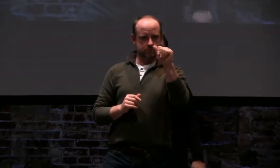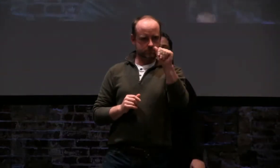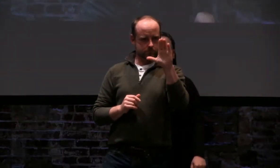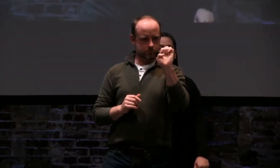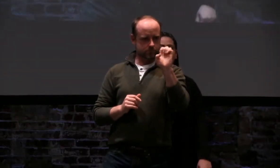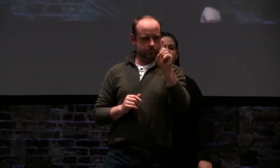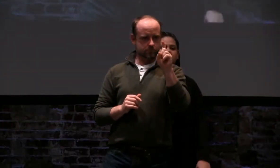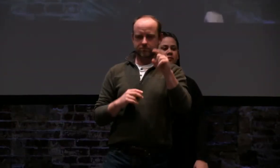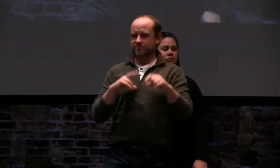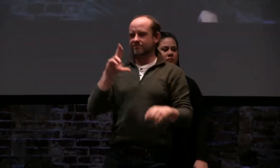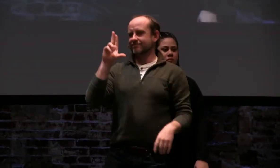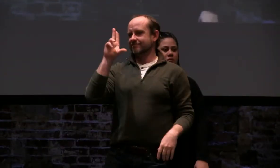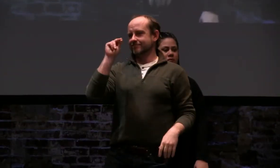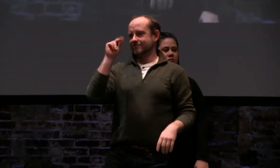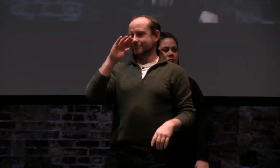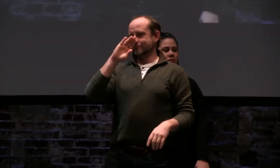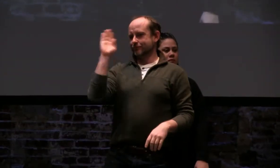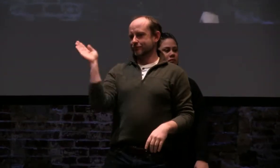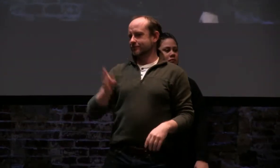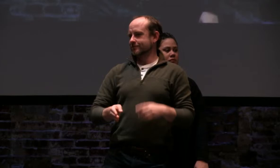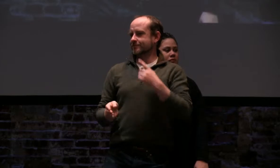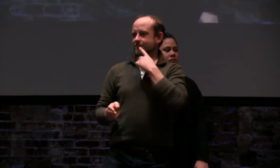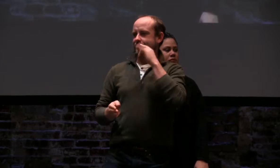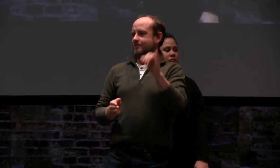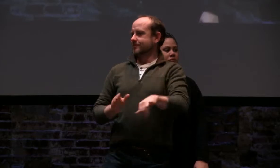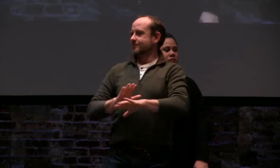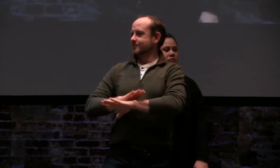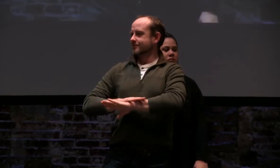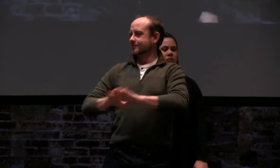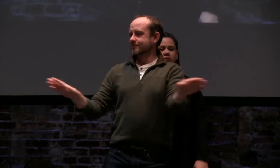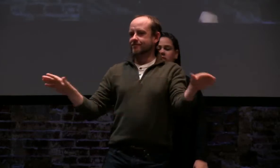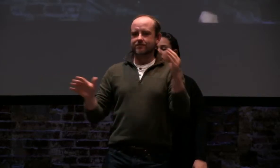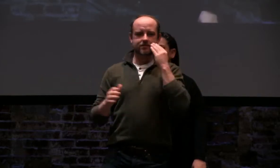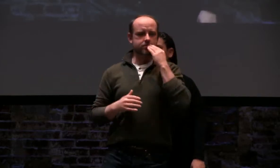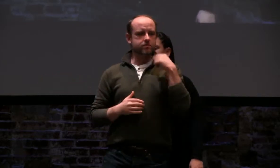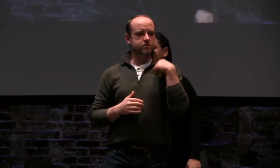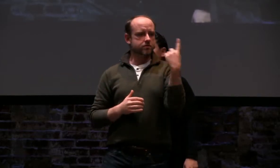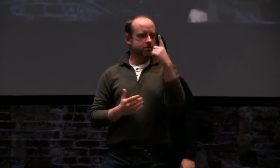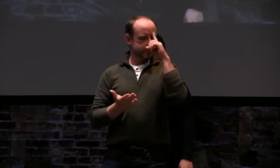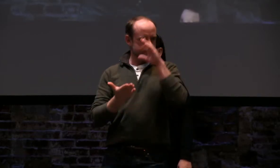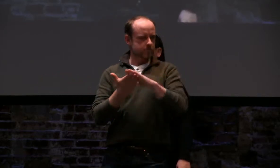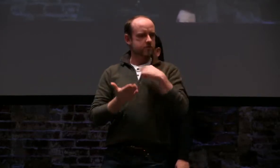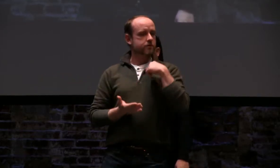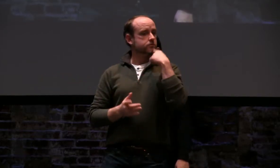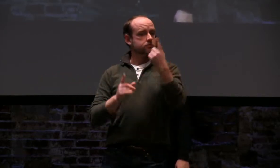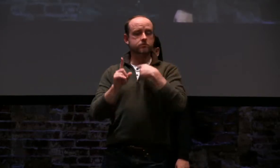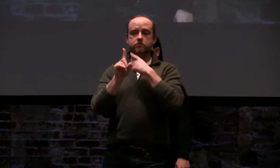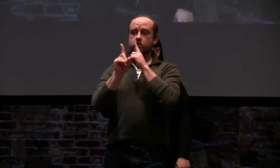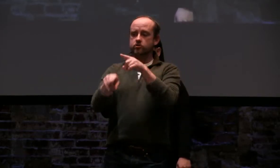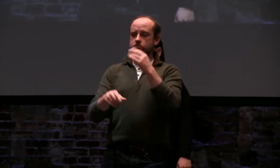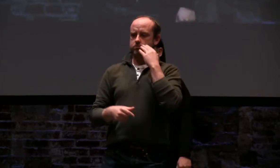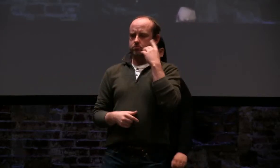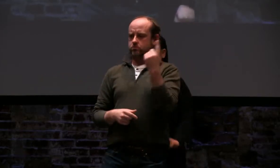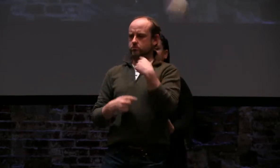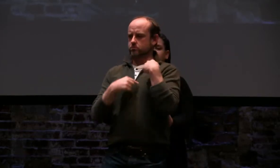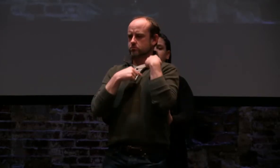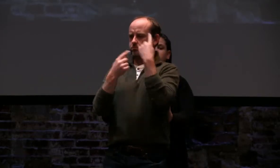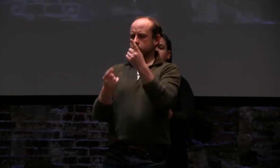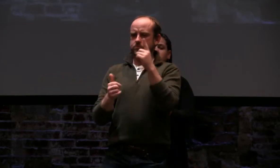We would like to see a true deaf space. We know this is new terminology.